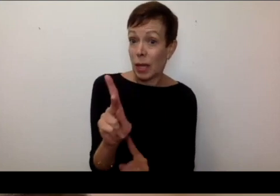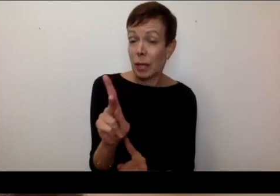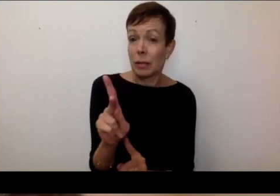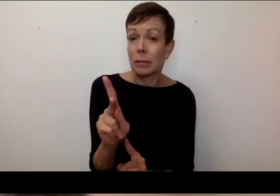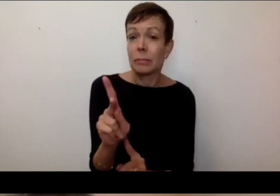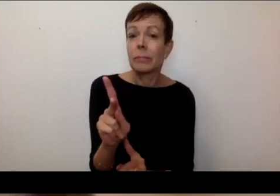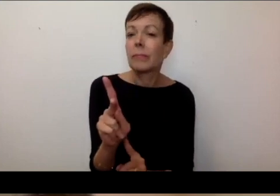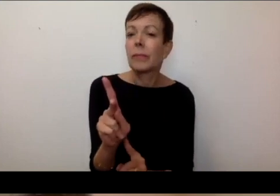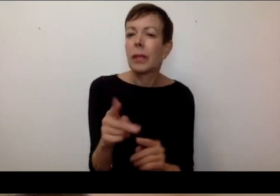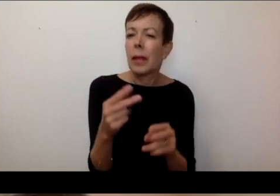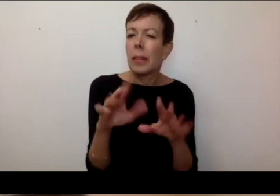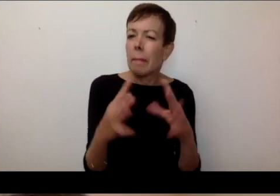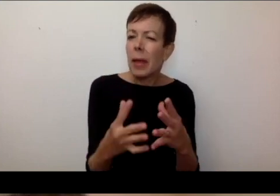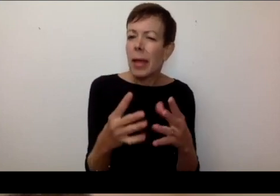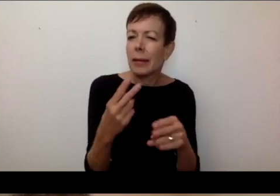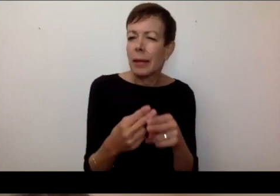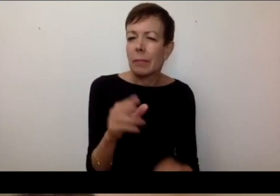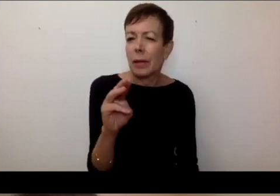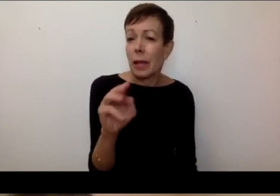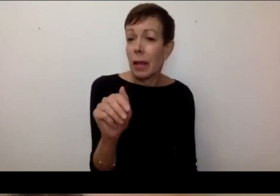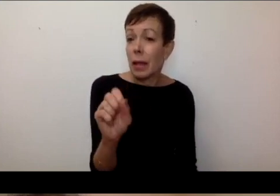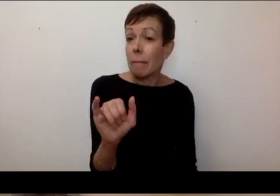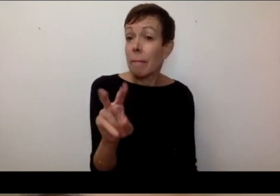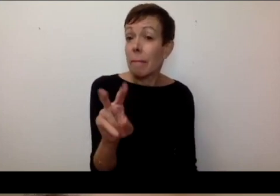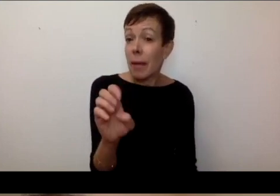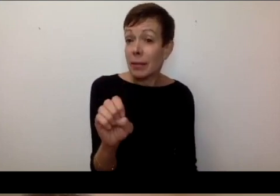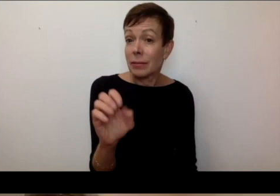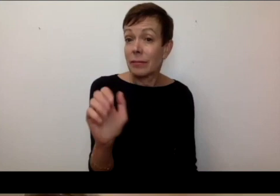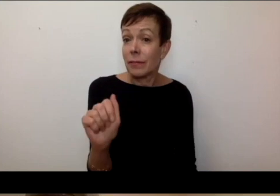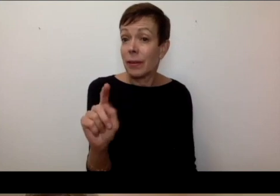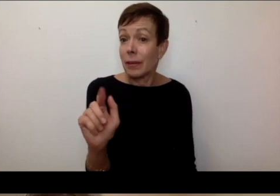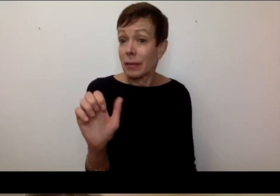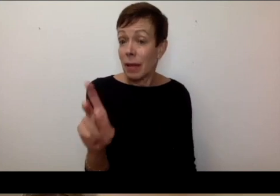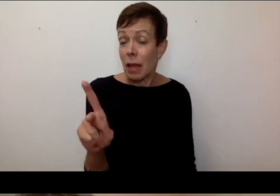massive attack we asked for permission to use that clip so the basic income